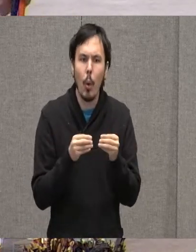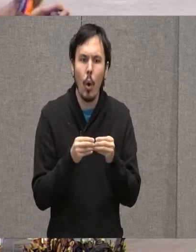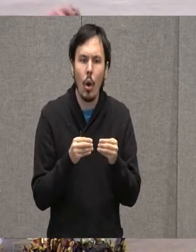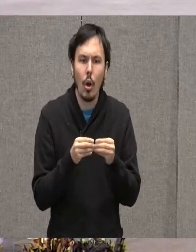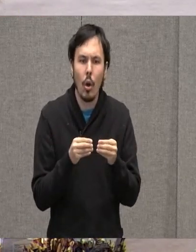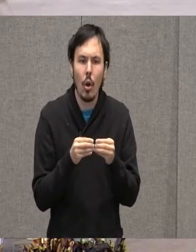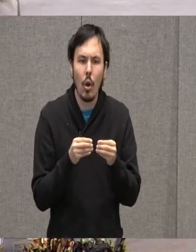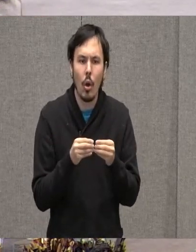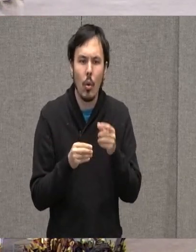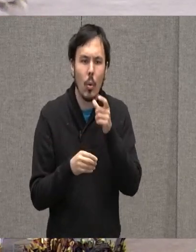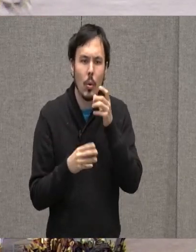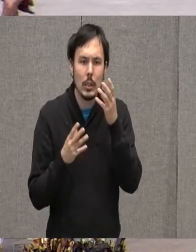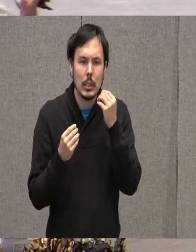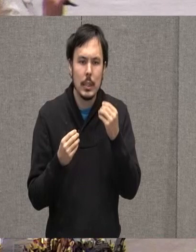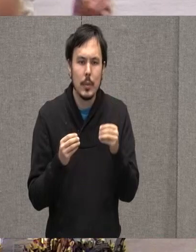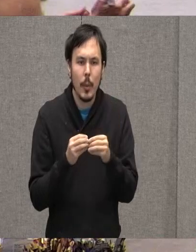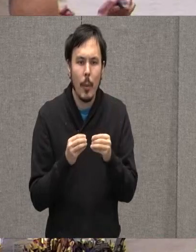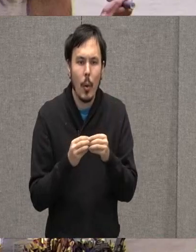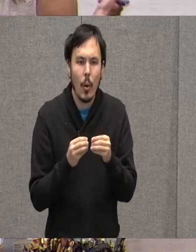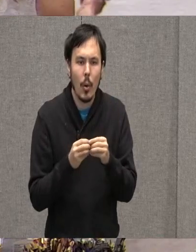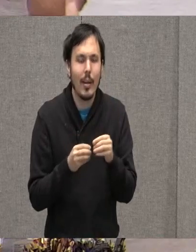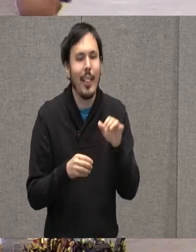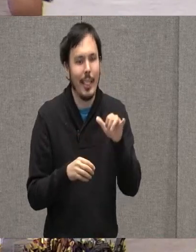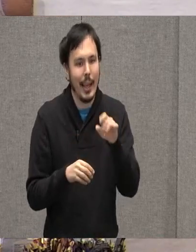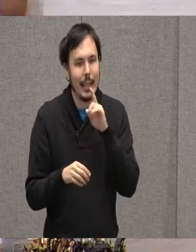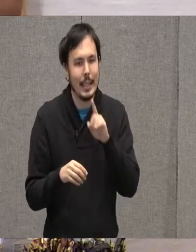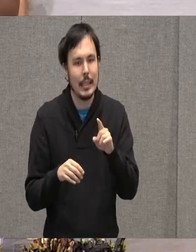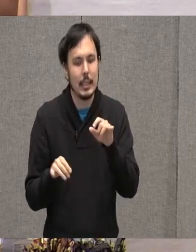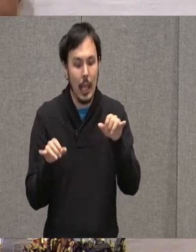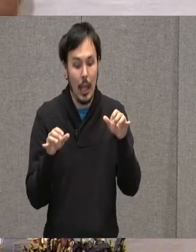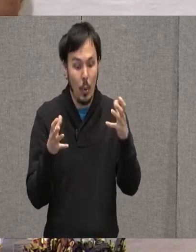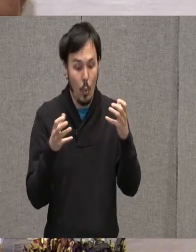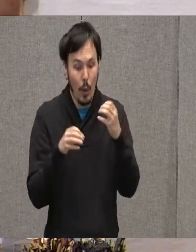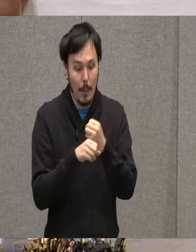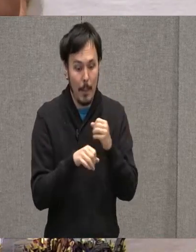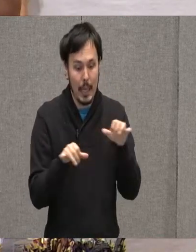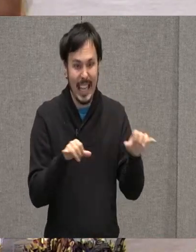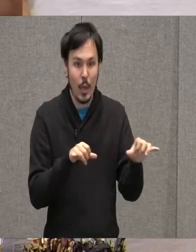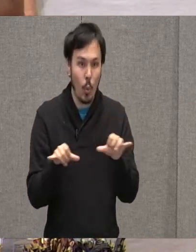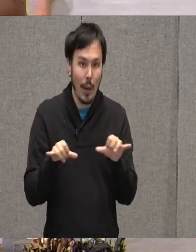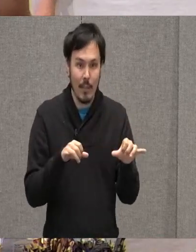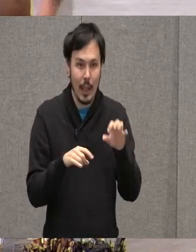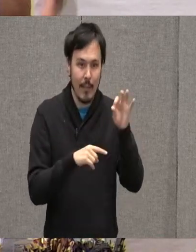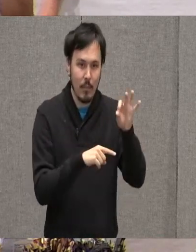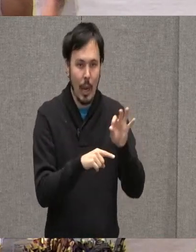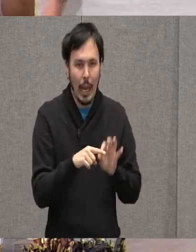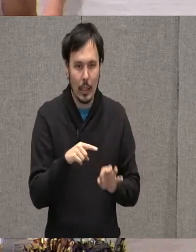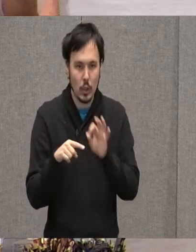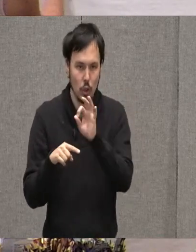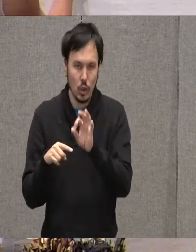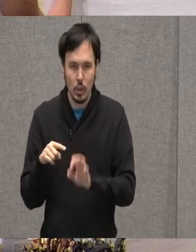Again it's our equivalent fractions, thank you. So I know that my denominator will be 10